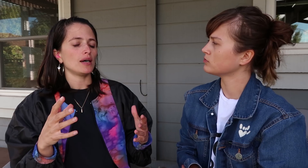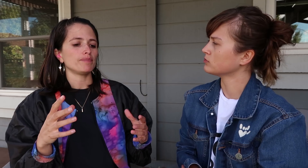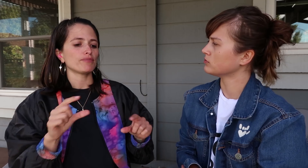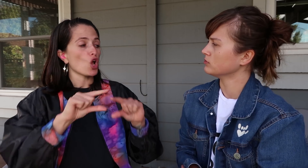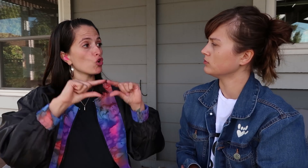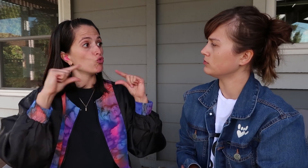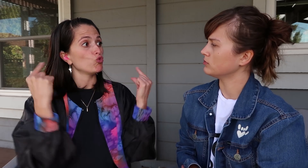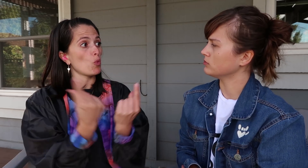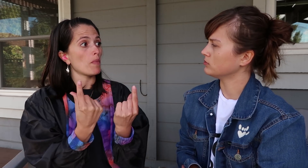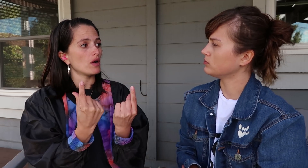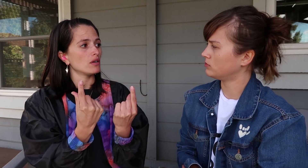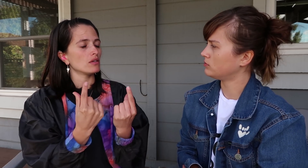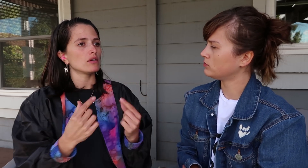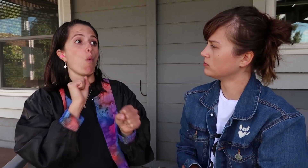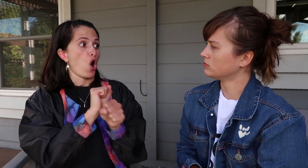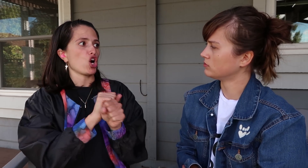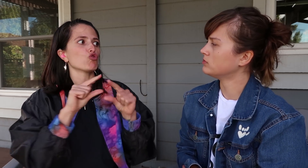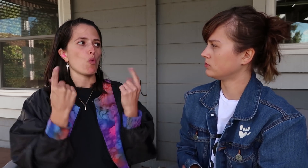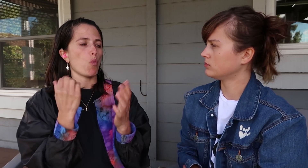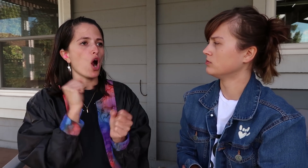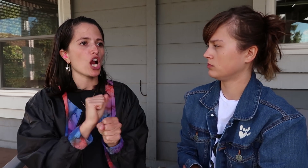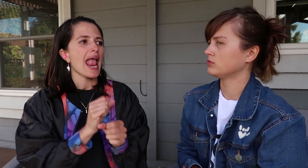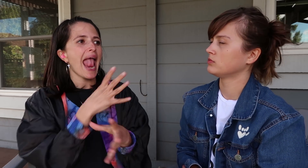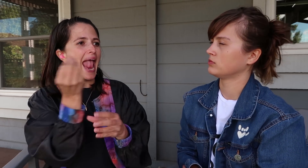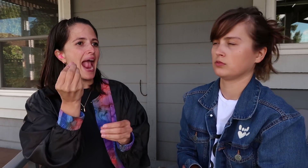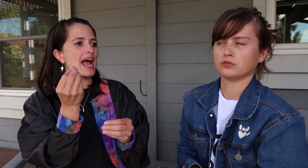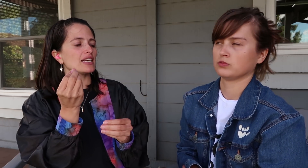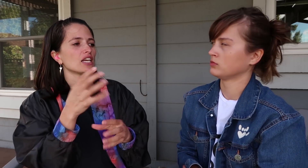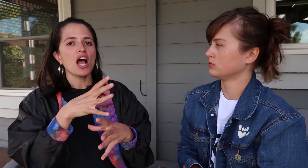they work in groups. It's a lot of group work.